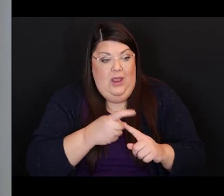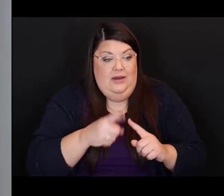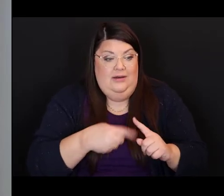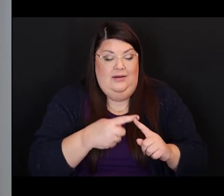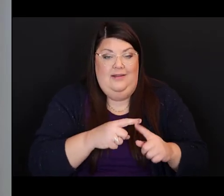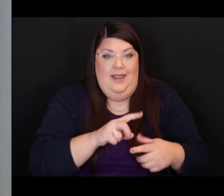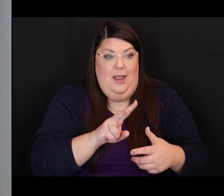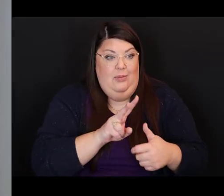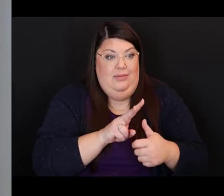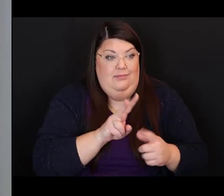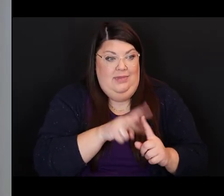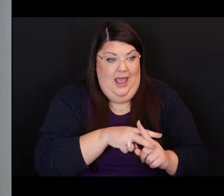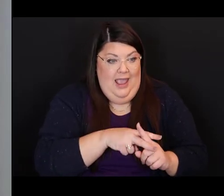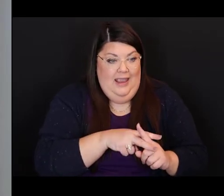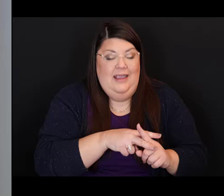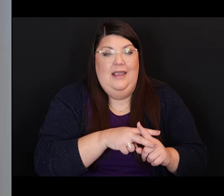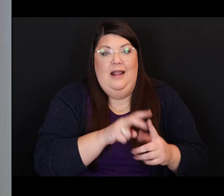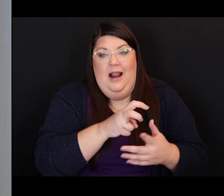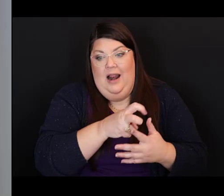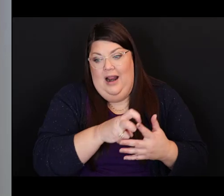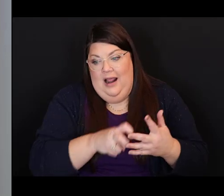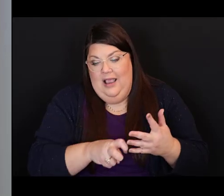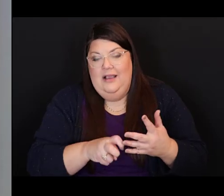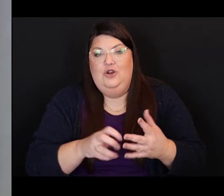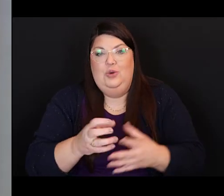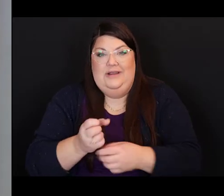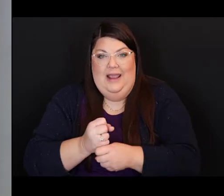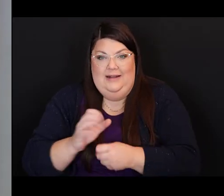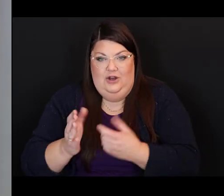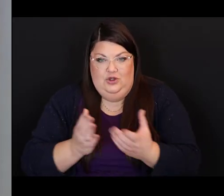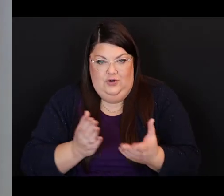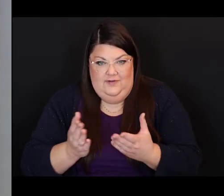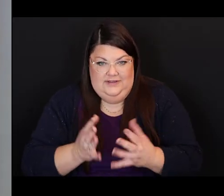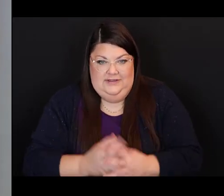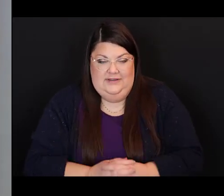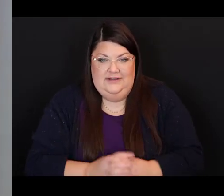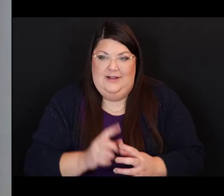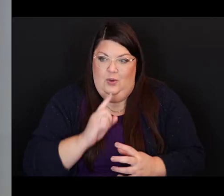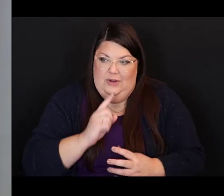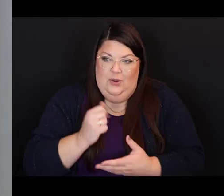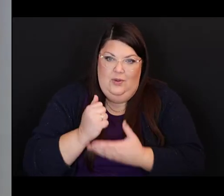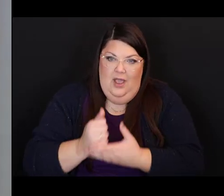to actually getting a service that's meaningful to them and in their career development.